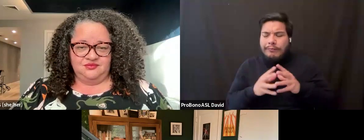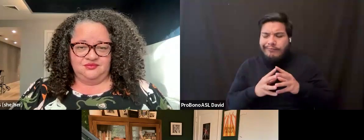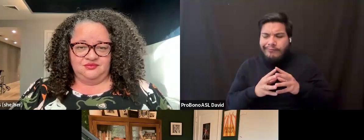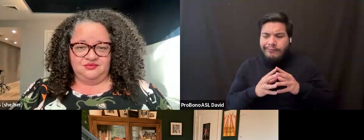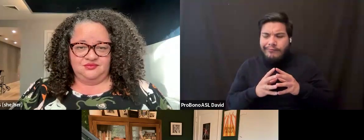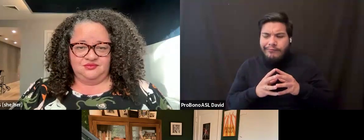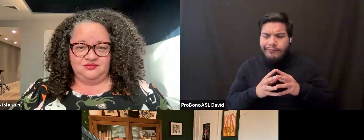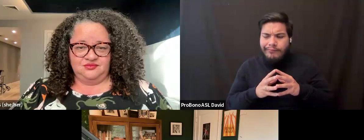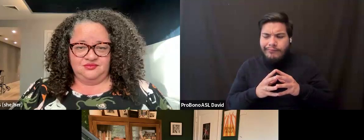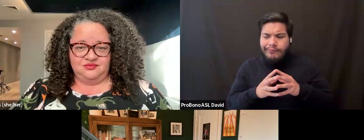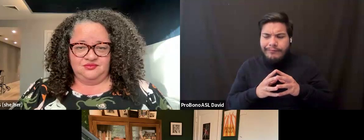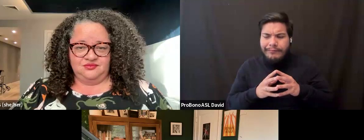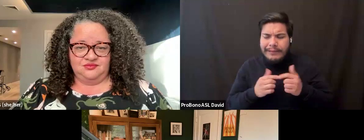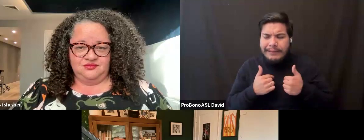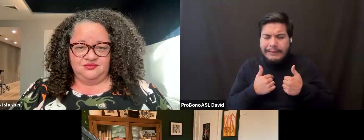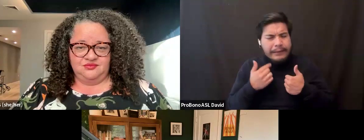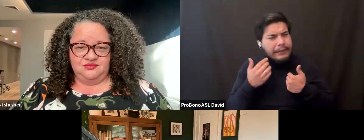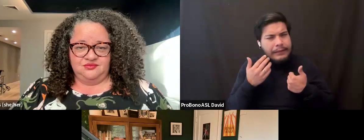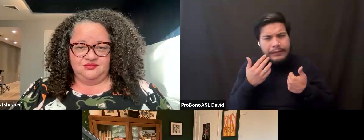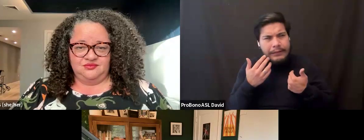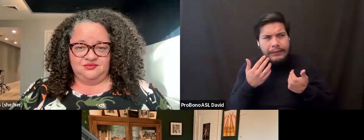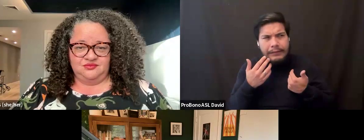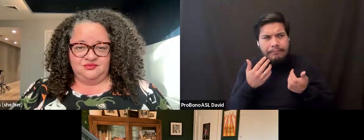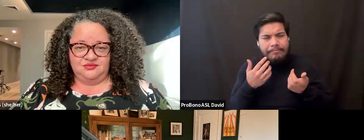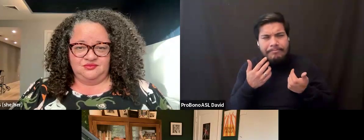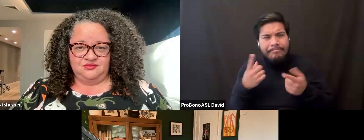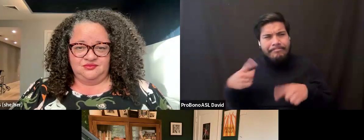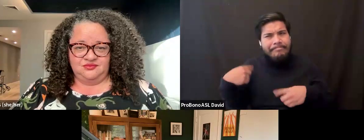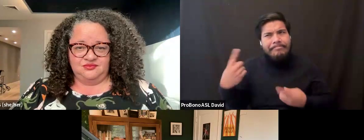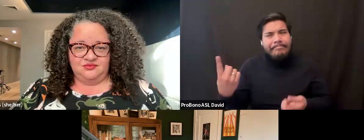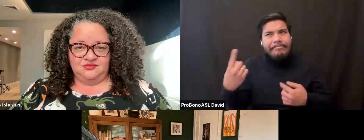I don't really know of a lot of media that's made by fat